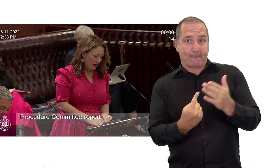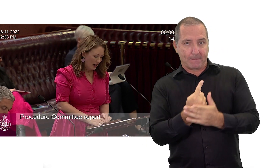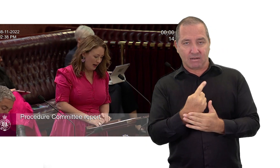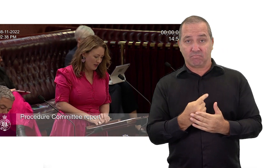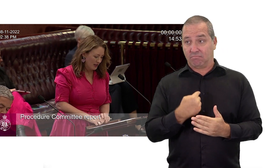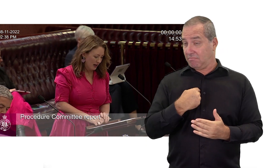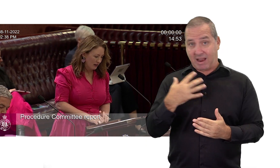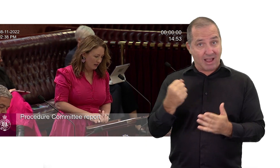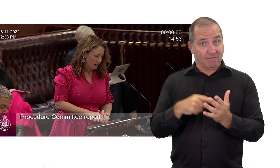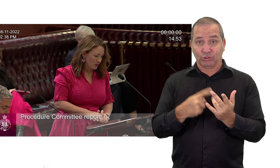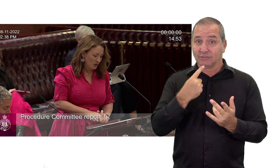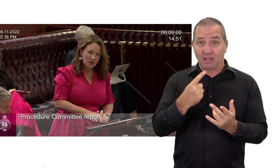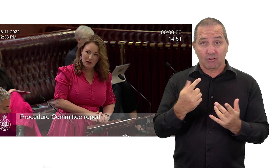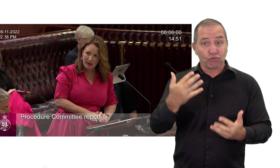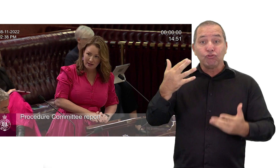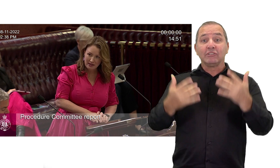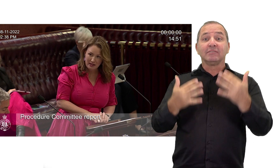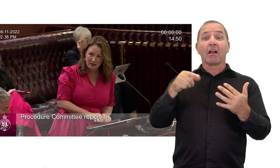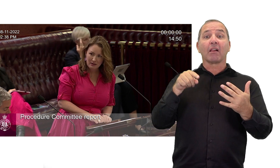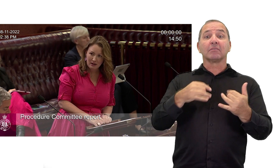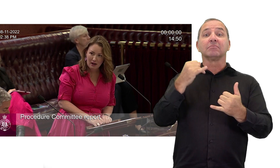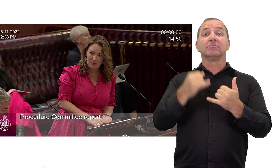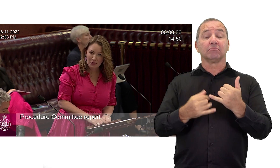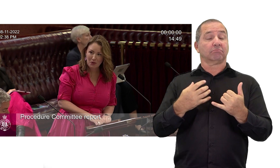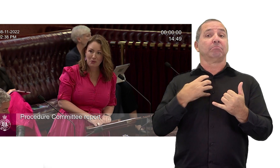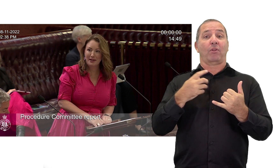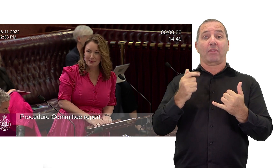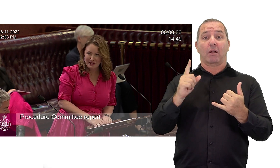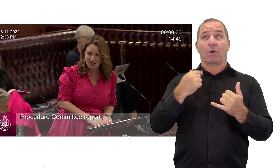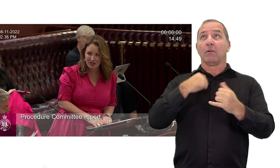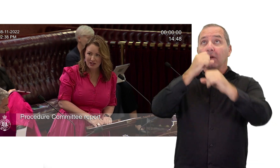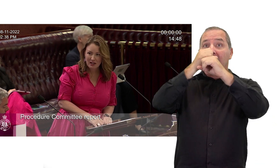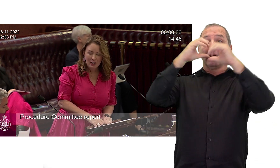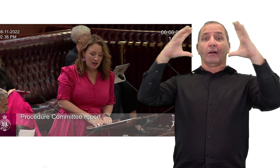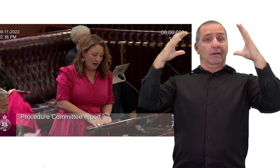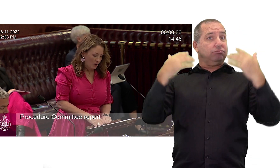and I have to say, the result of that has exceeded all my expectations.